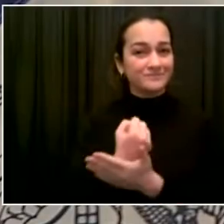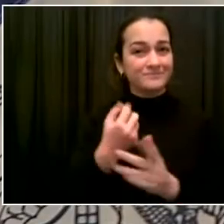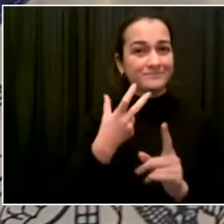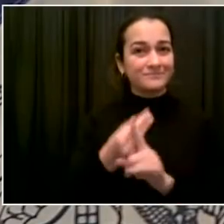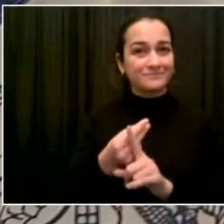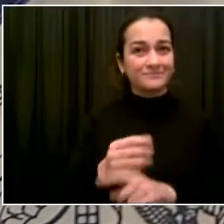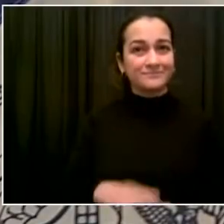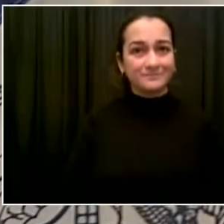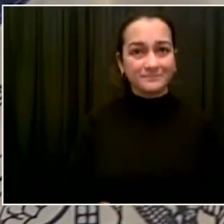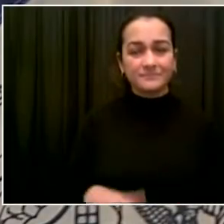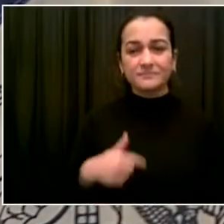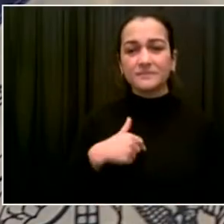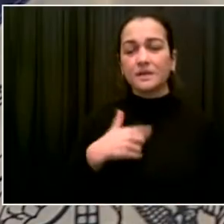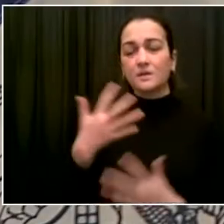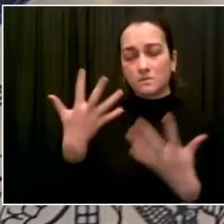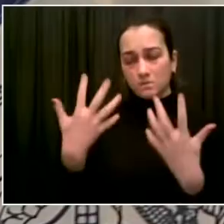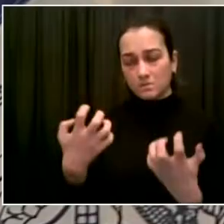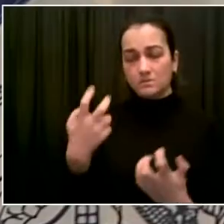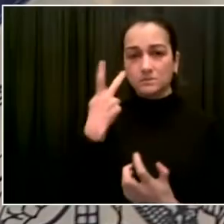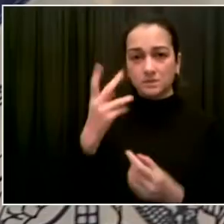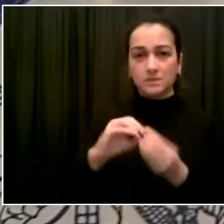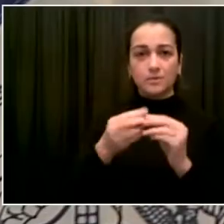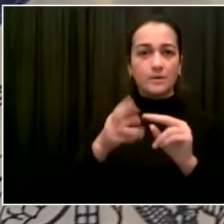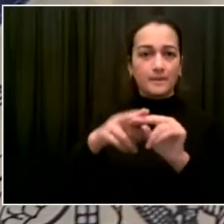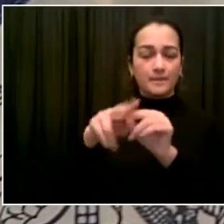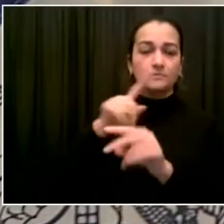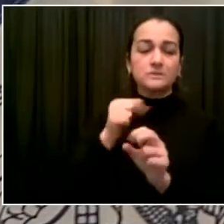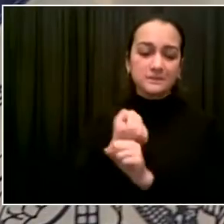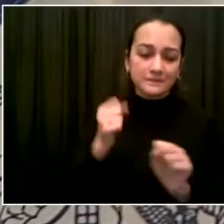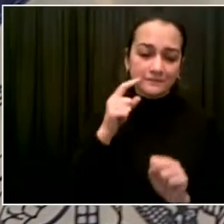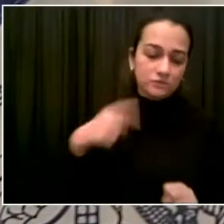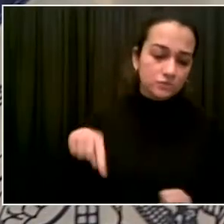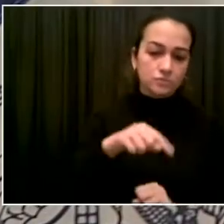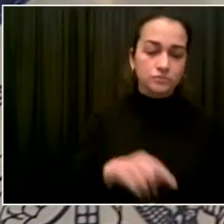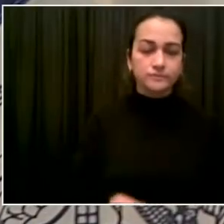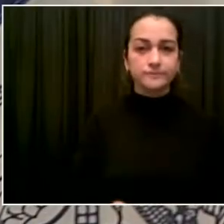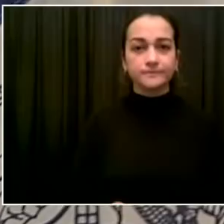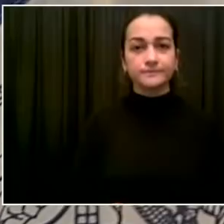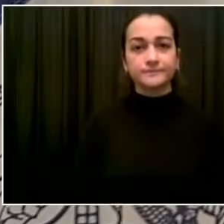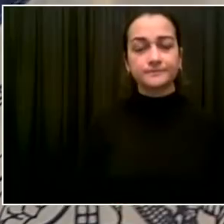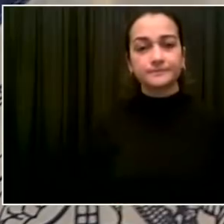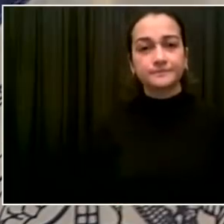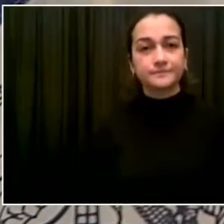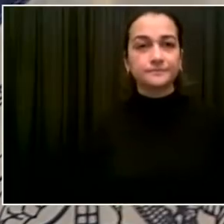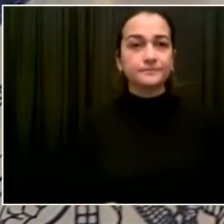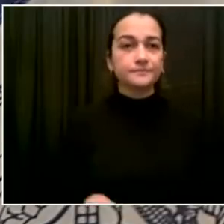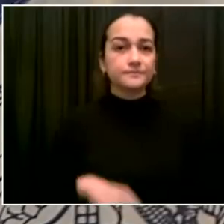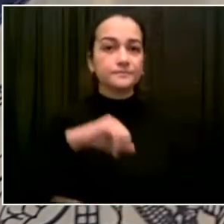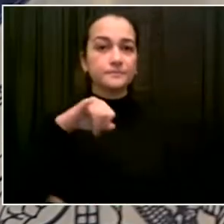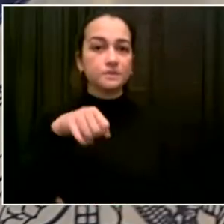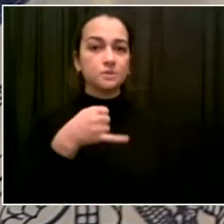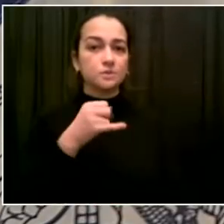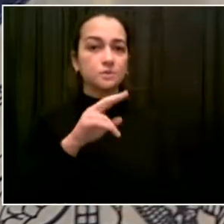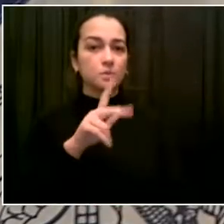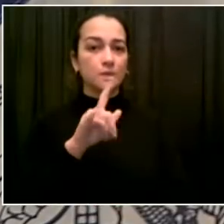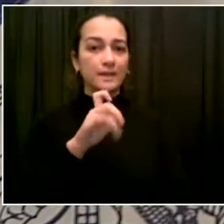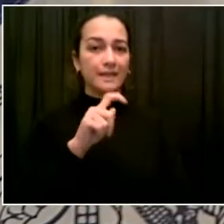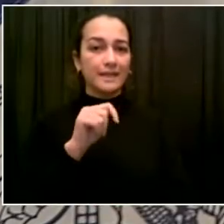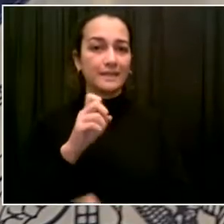GOING TO LPHE KEEP THE SCHOOL COMMUNITIES SAFE AND KEEP SCHOOLS MOVING FORWARD.